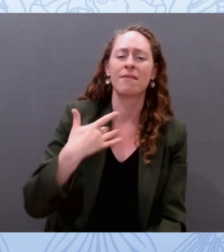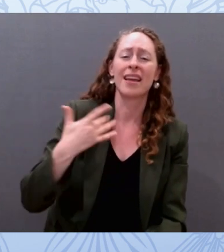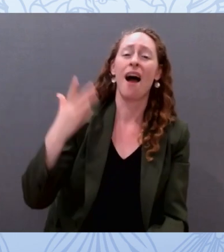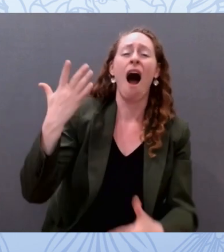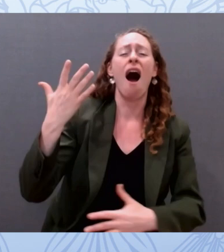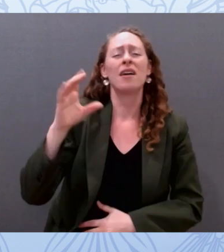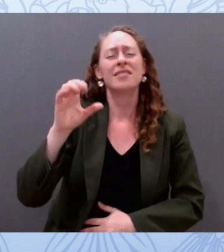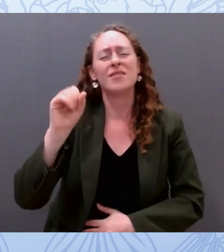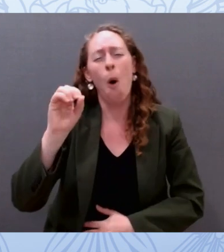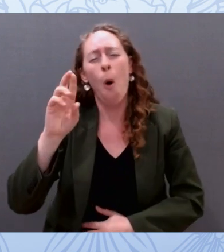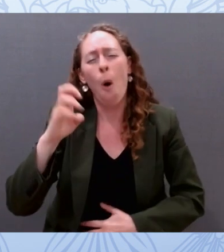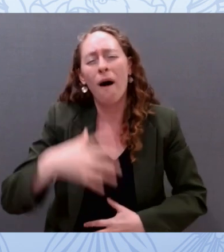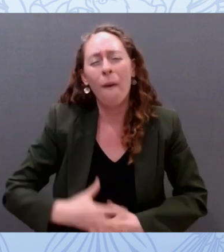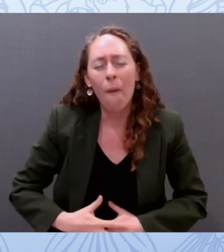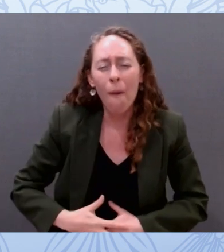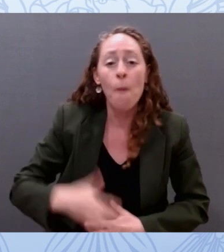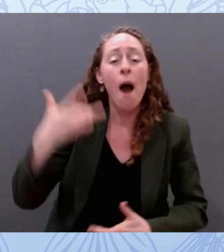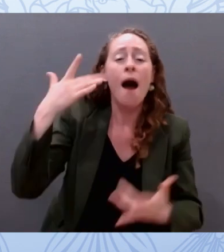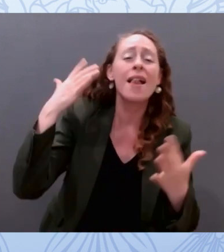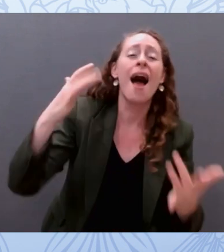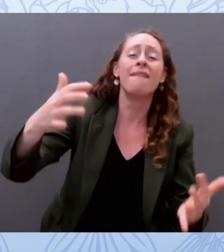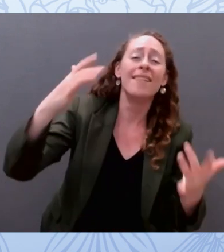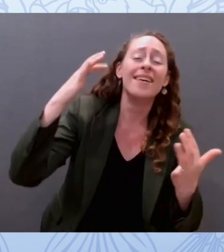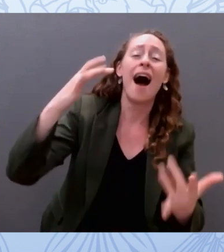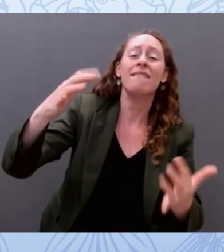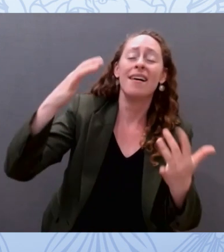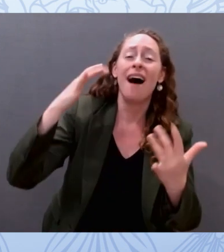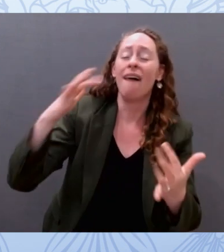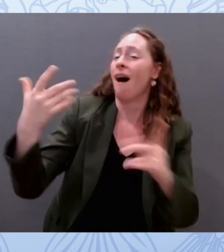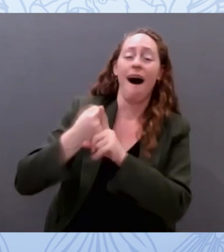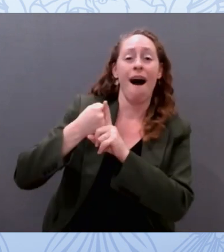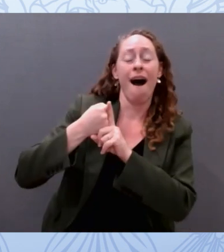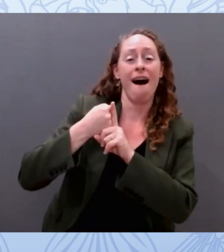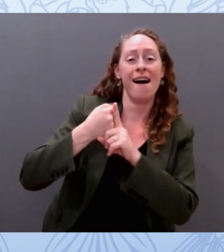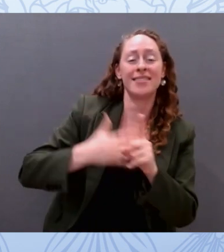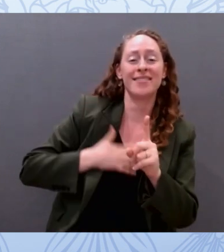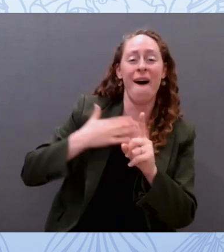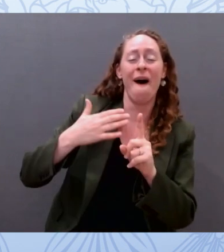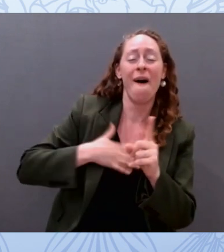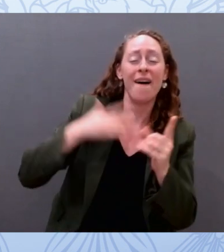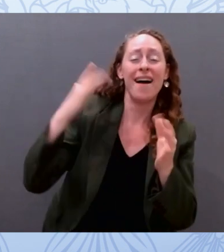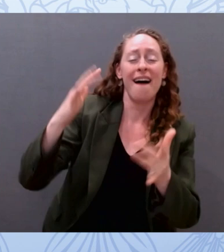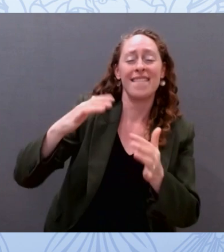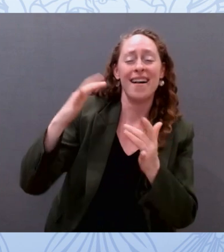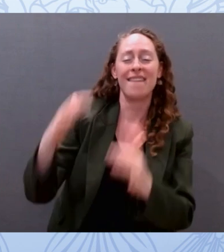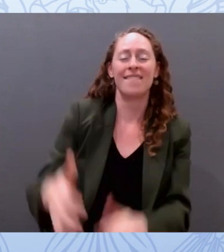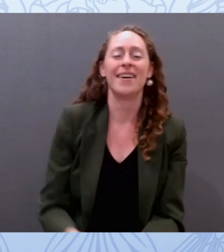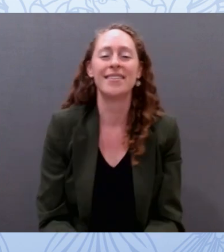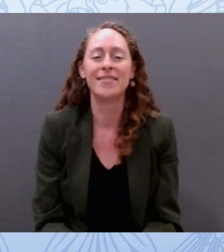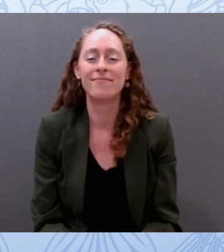You're from the strength you found to start all over to fail.